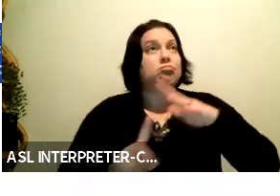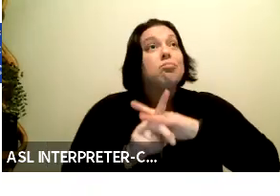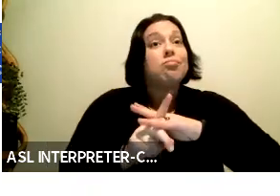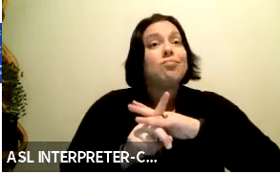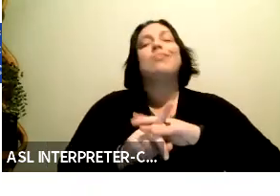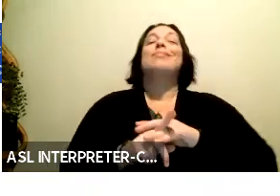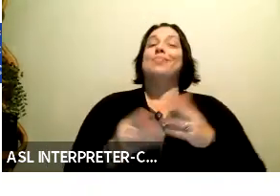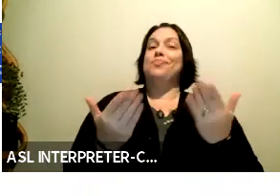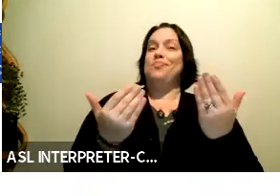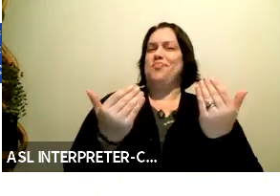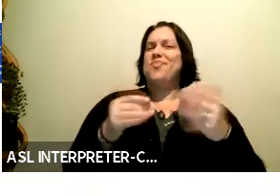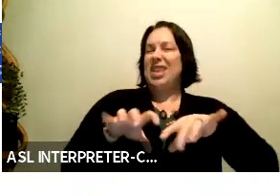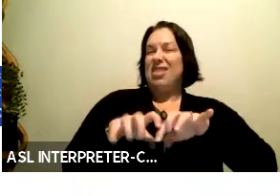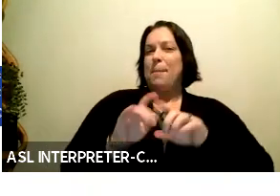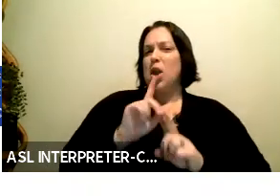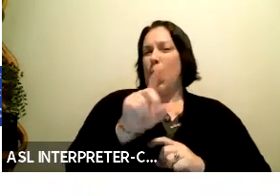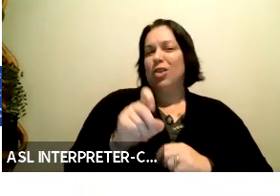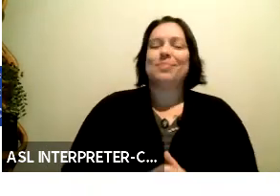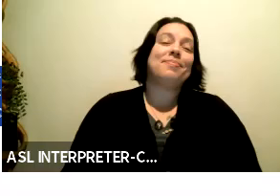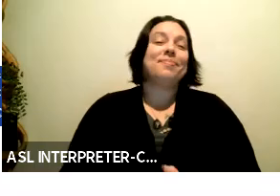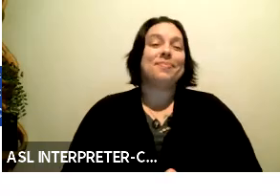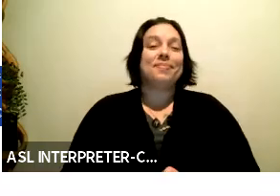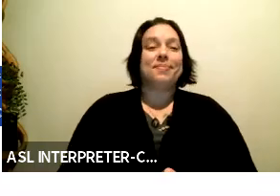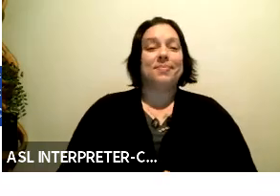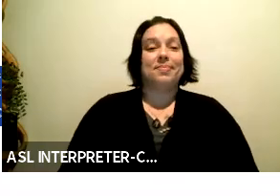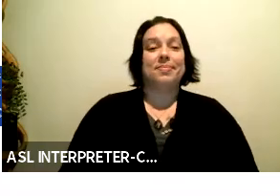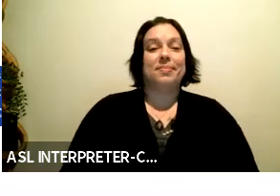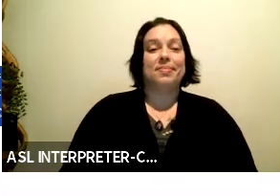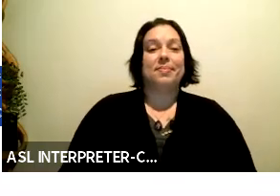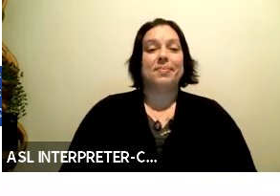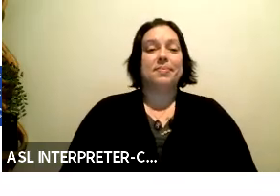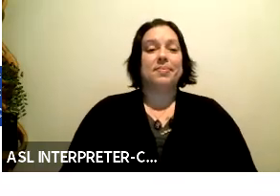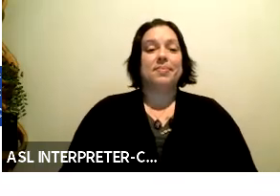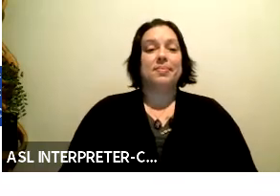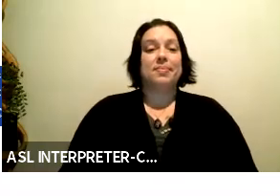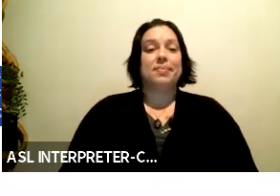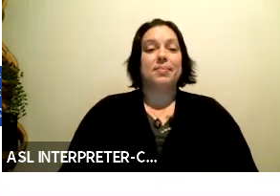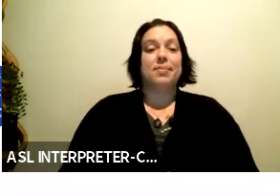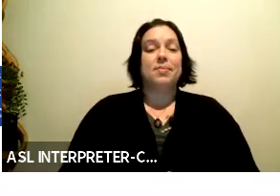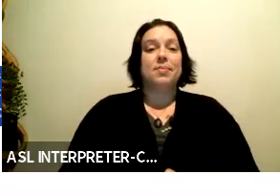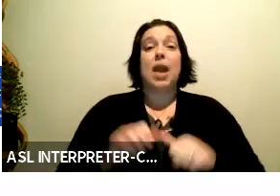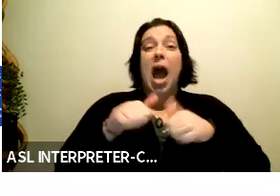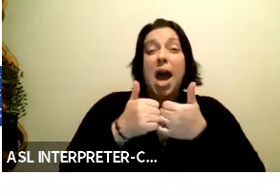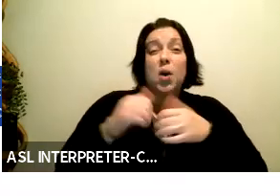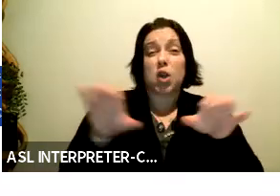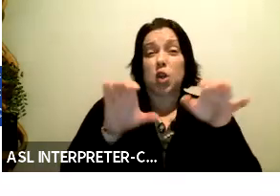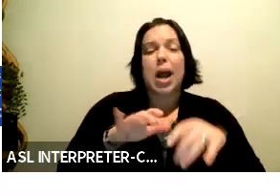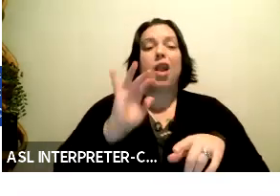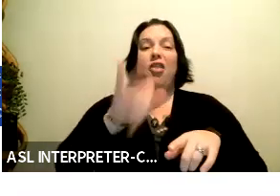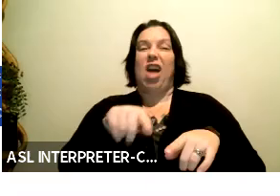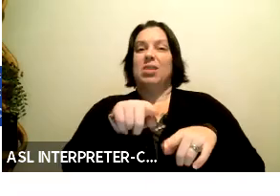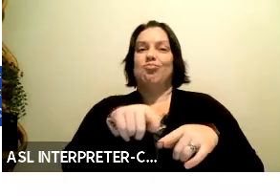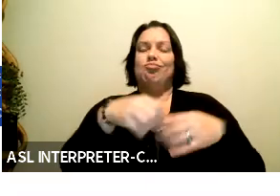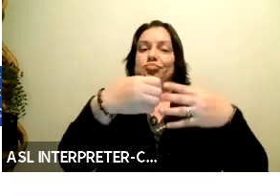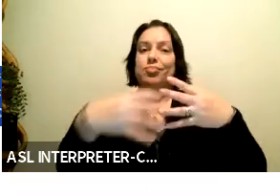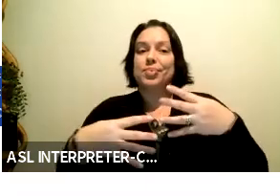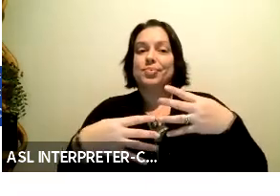presentation. You may type and submit your chat questions in the your questions in the chat area